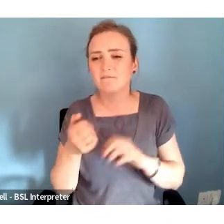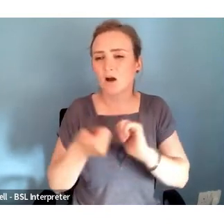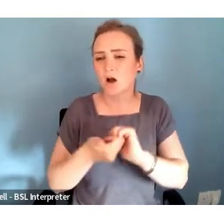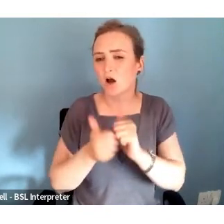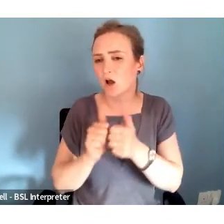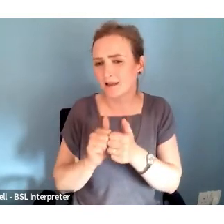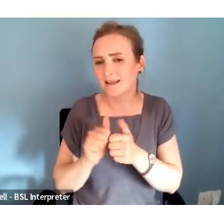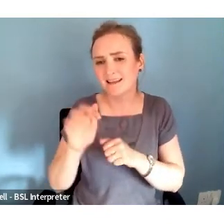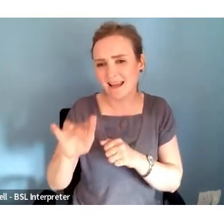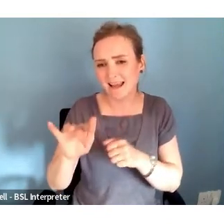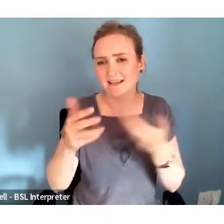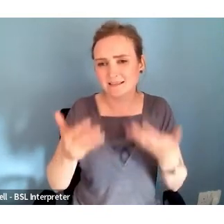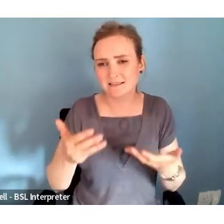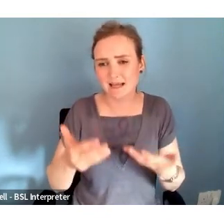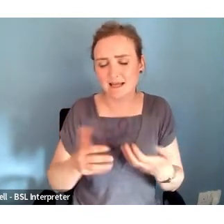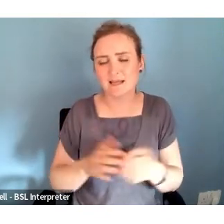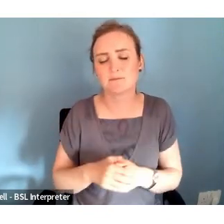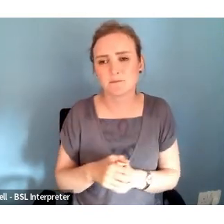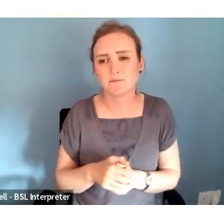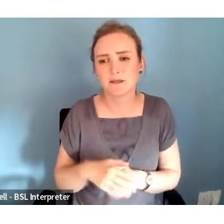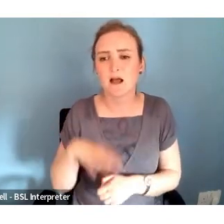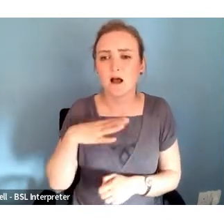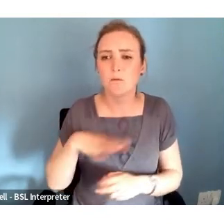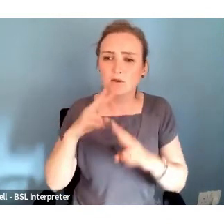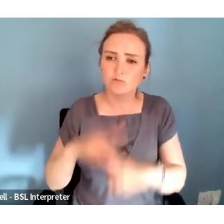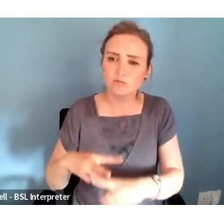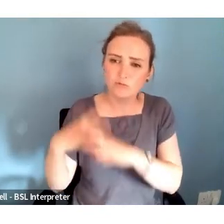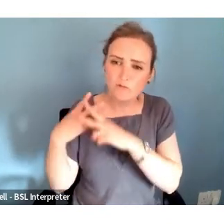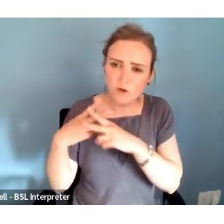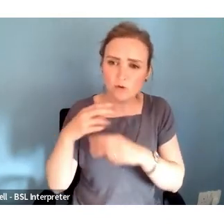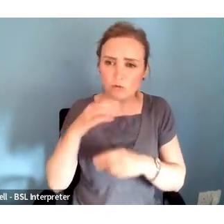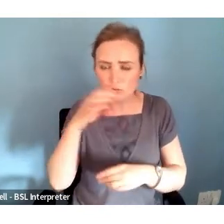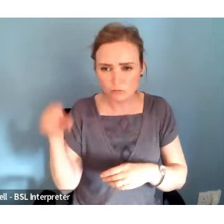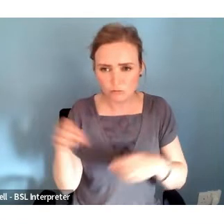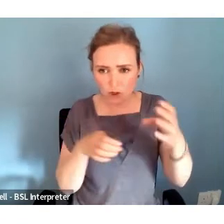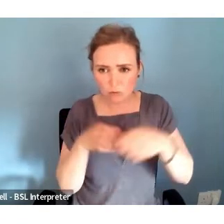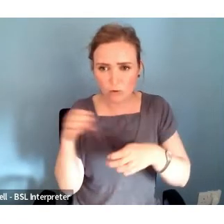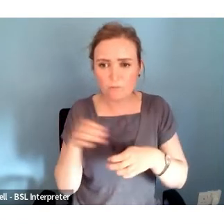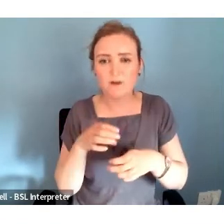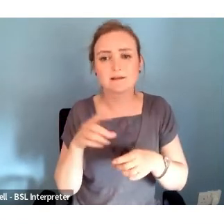has been doing a review of our recruitment and selection process; and